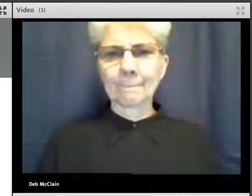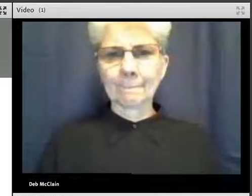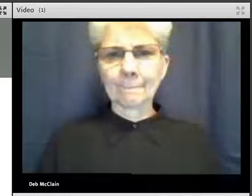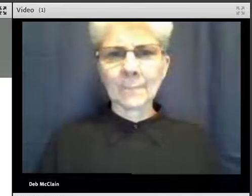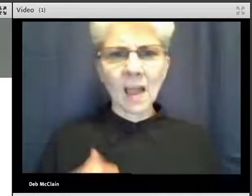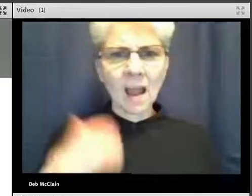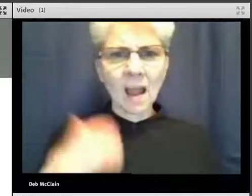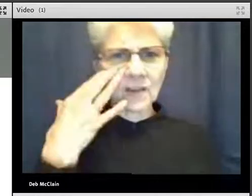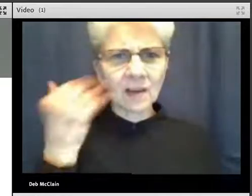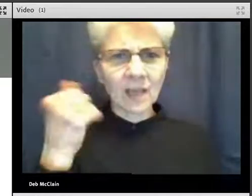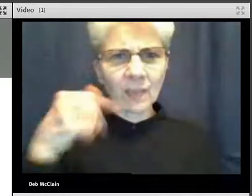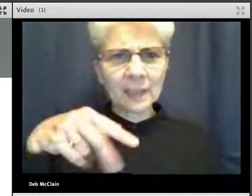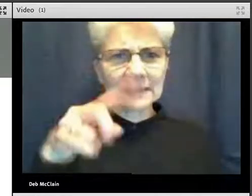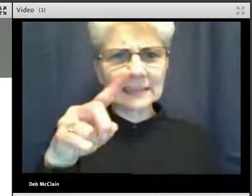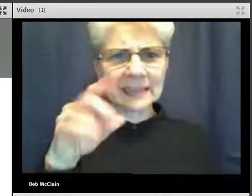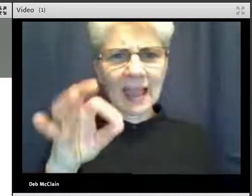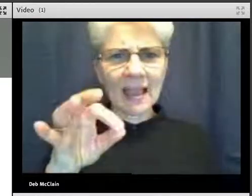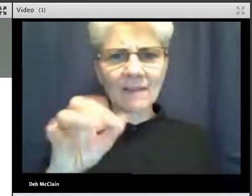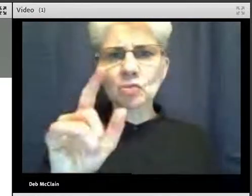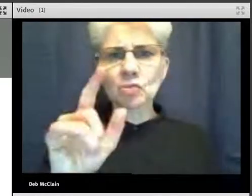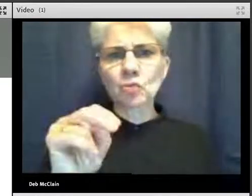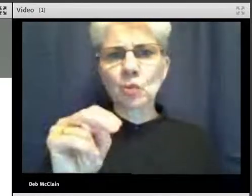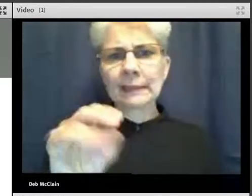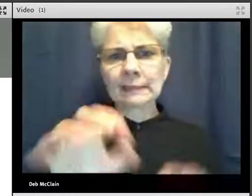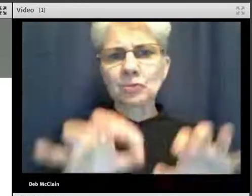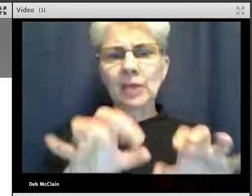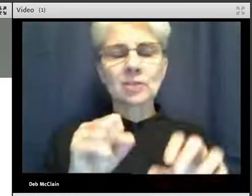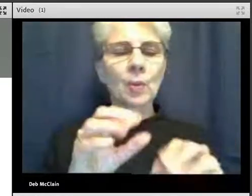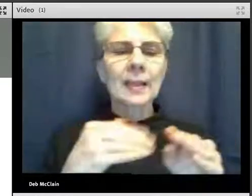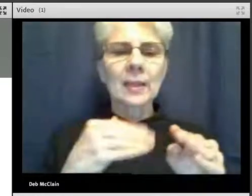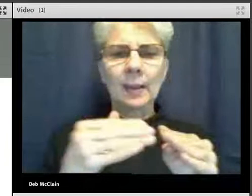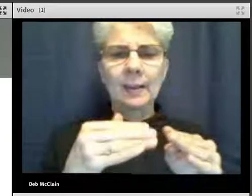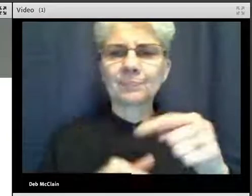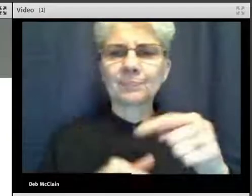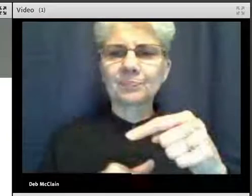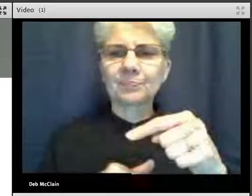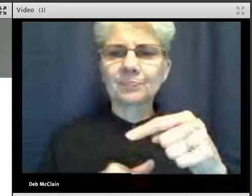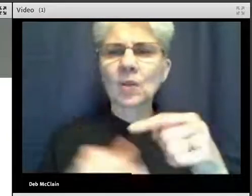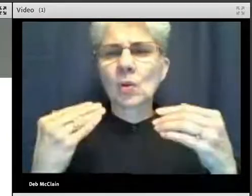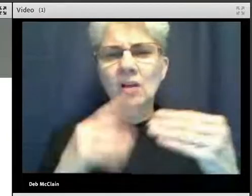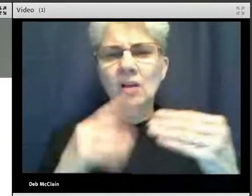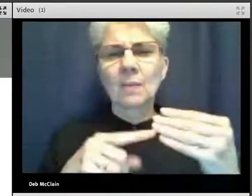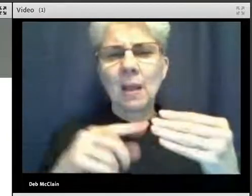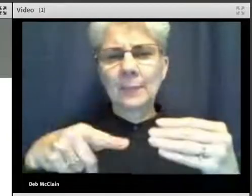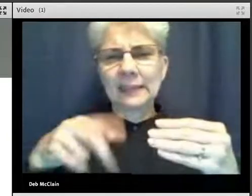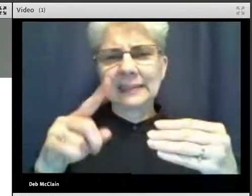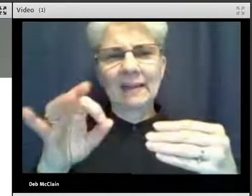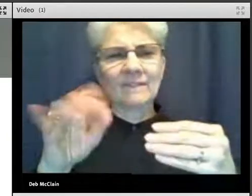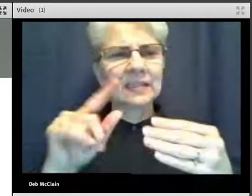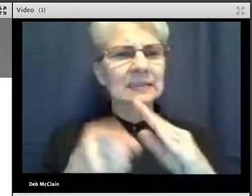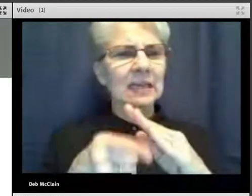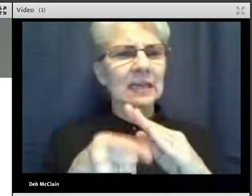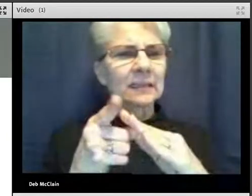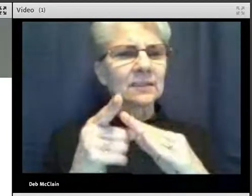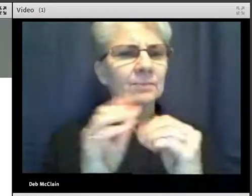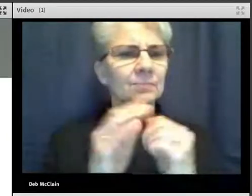And I actually forgot the PDF screenshot, so. We'll go on and then we'll talk about PDF in a second.